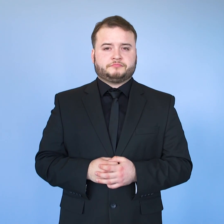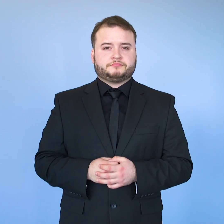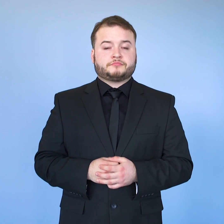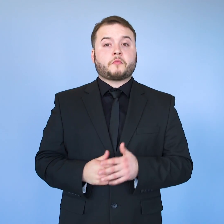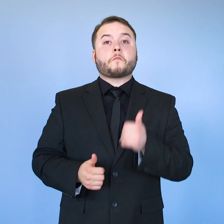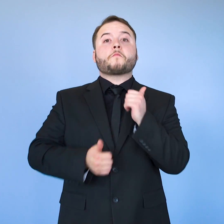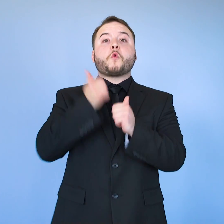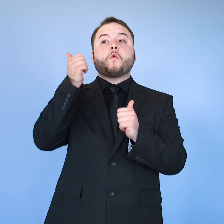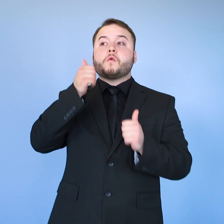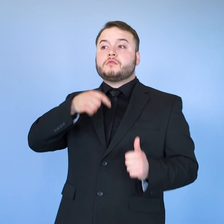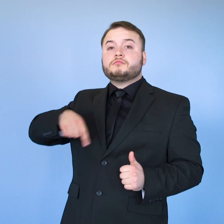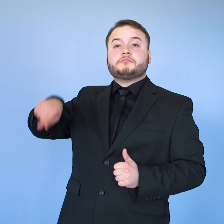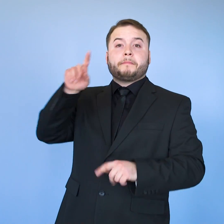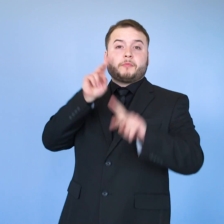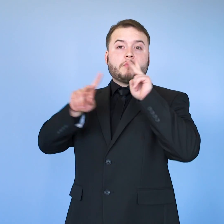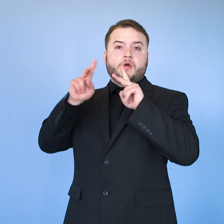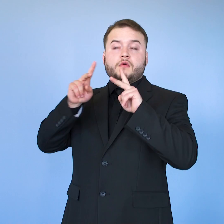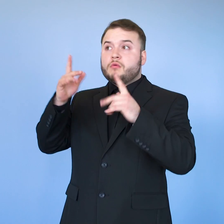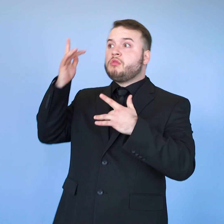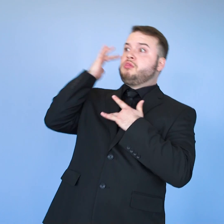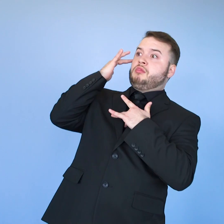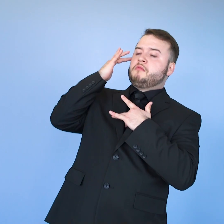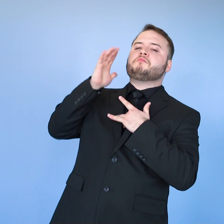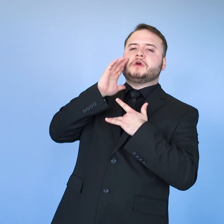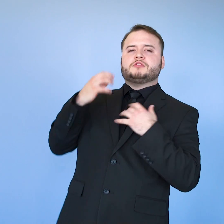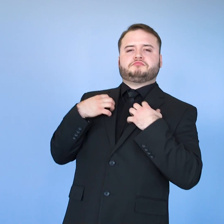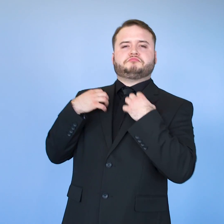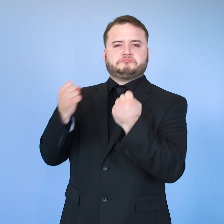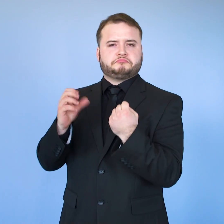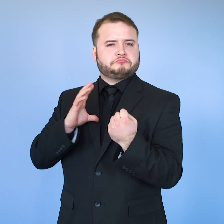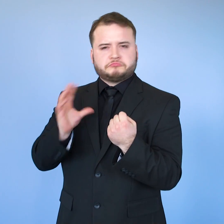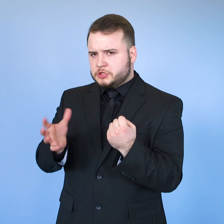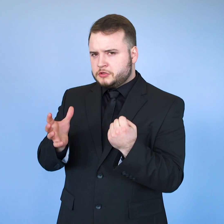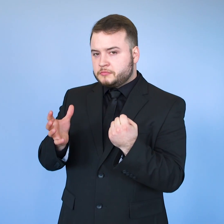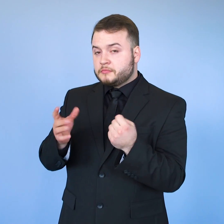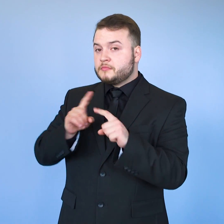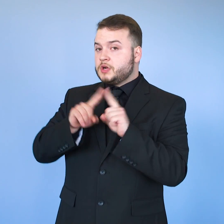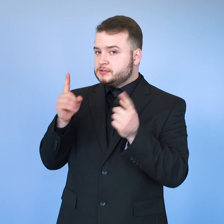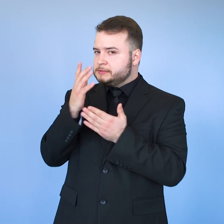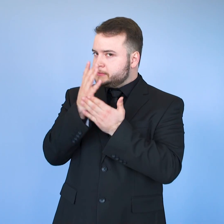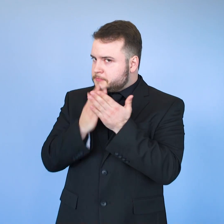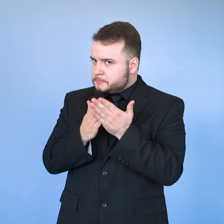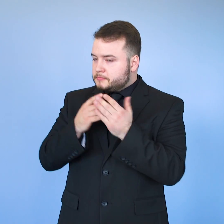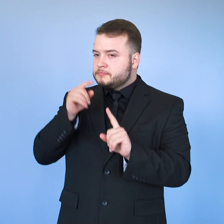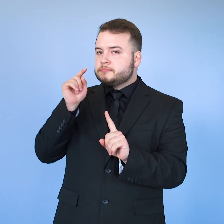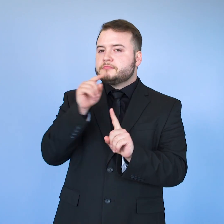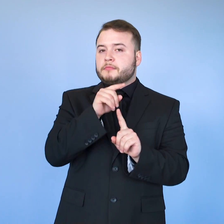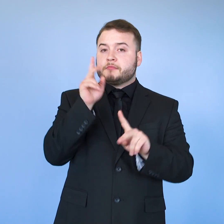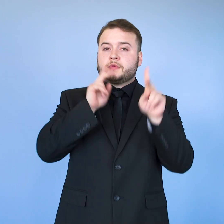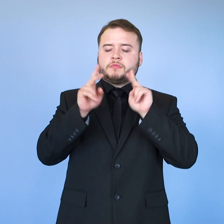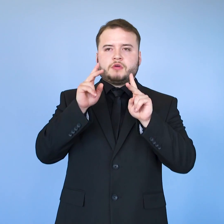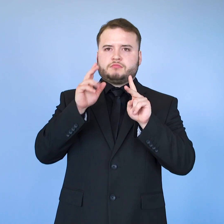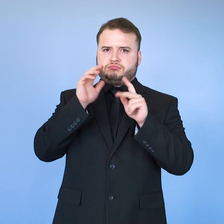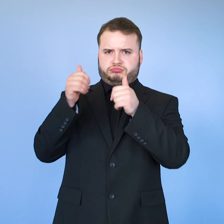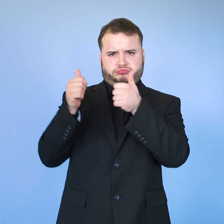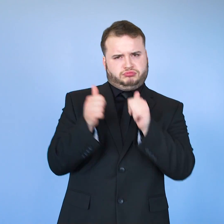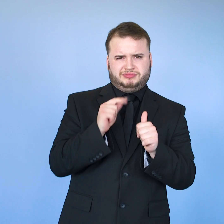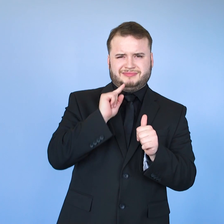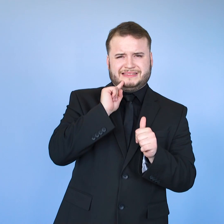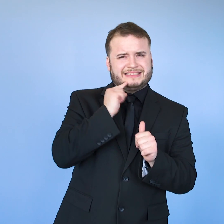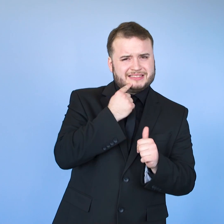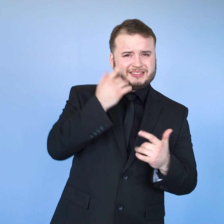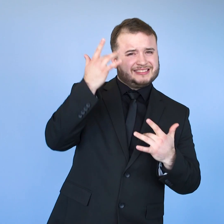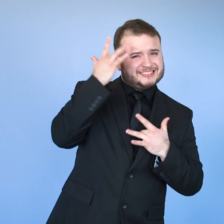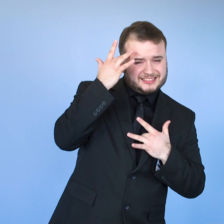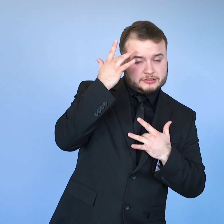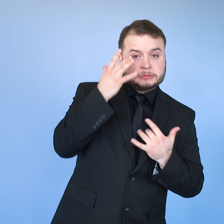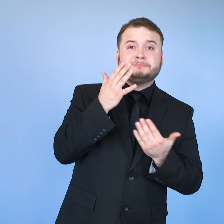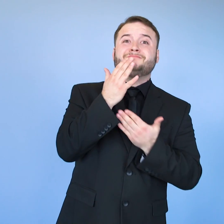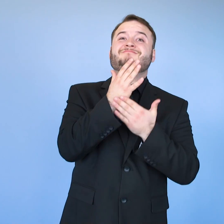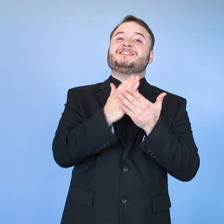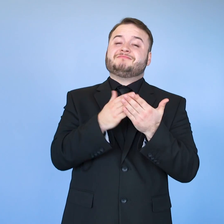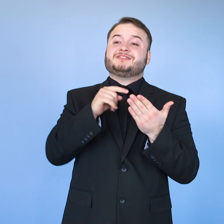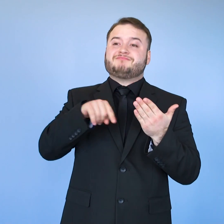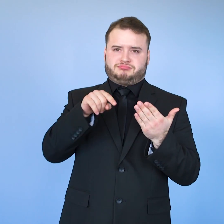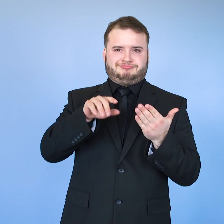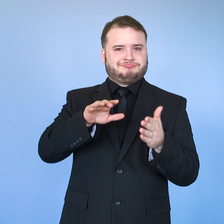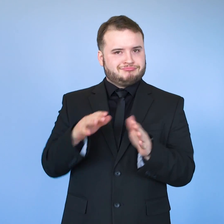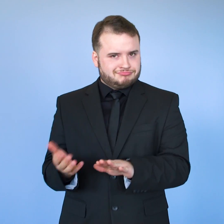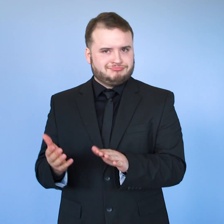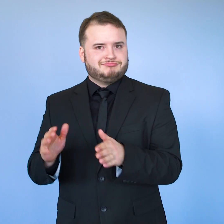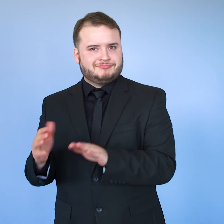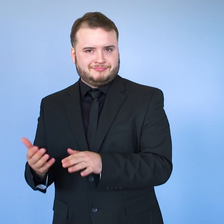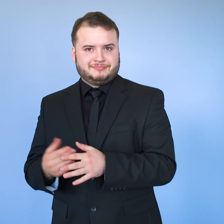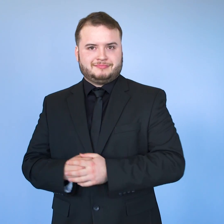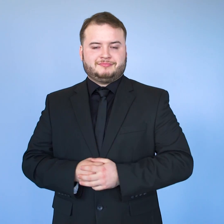While most people recover, it has led to serious illnesses and death in some cases.